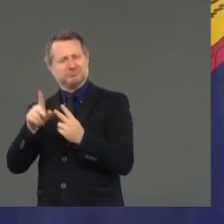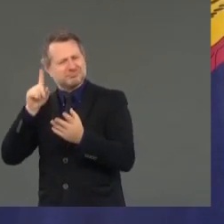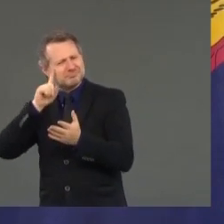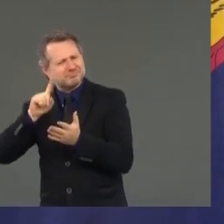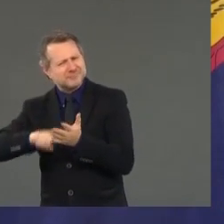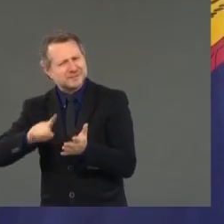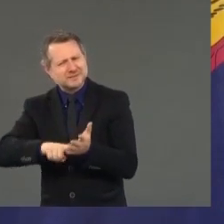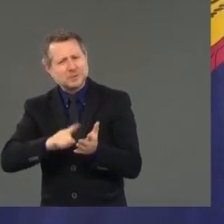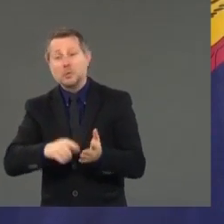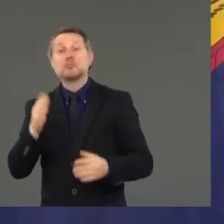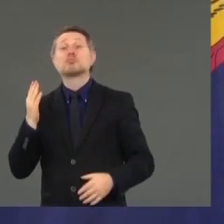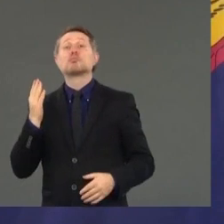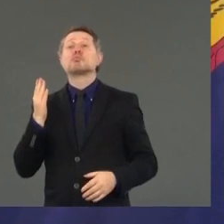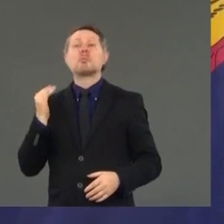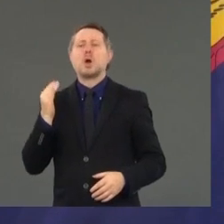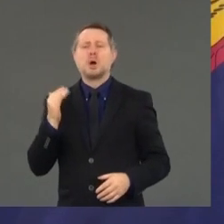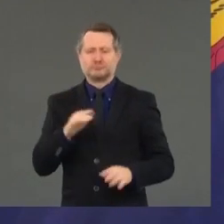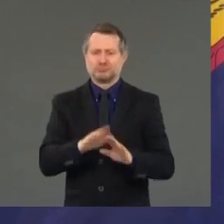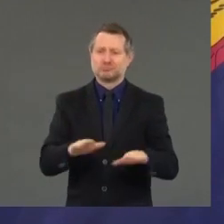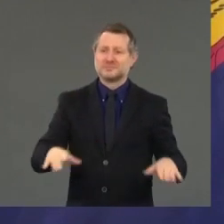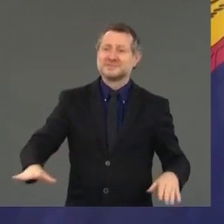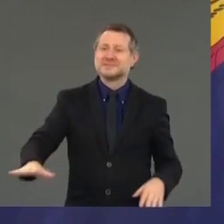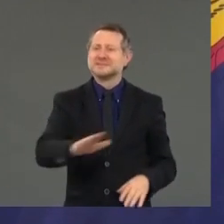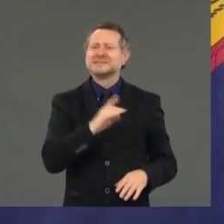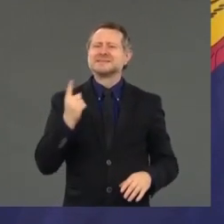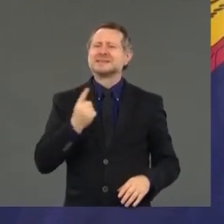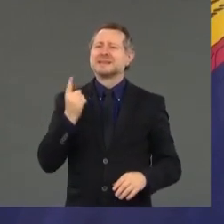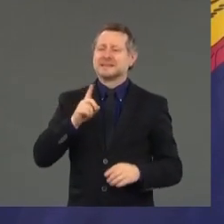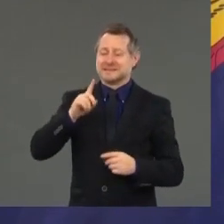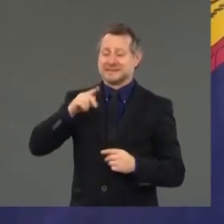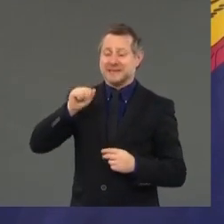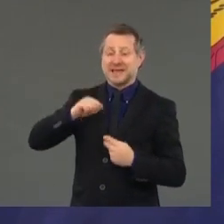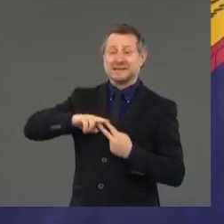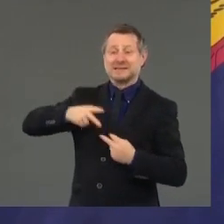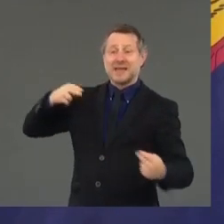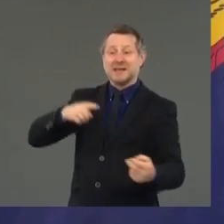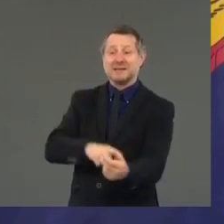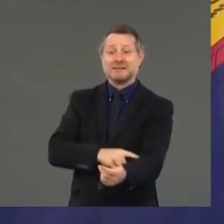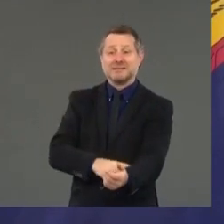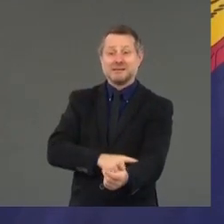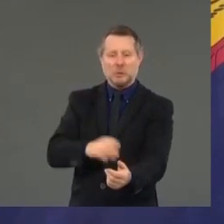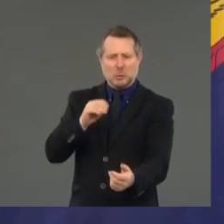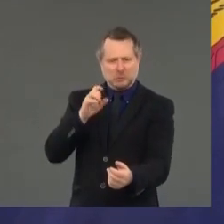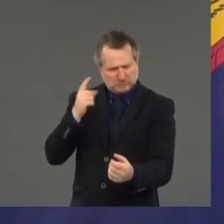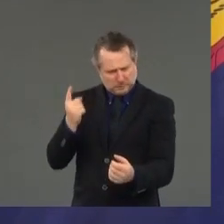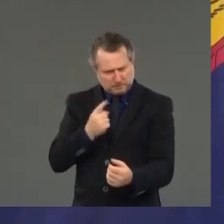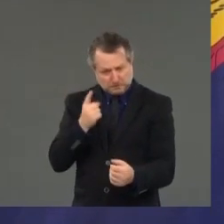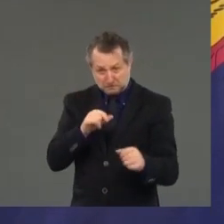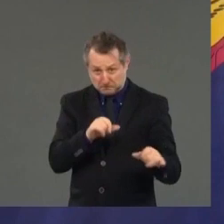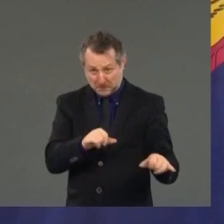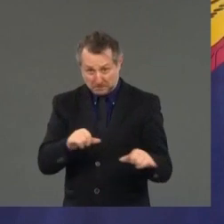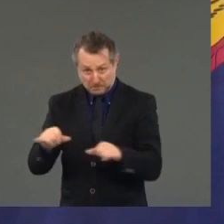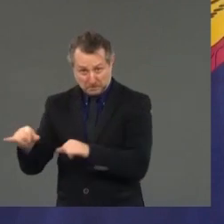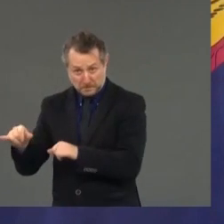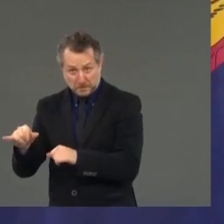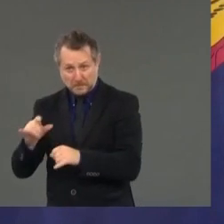TRYING TO FIGURE OUT WHY THESE